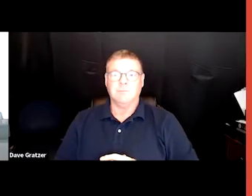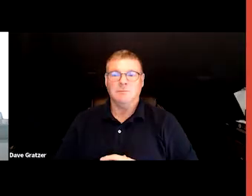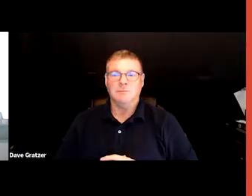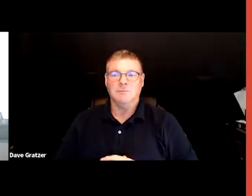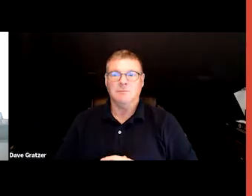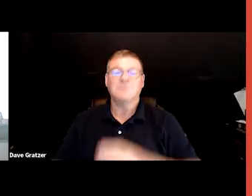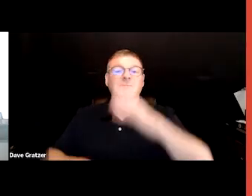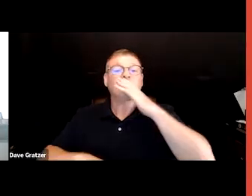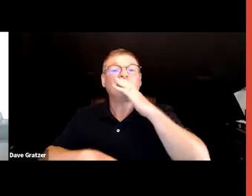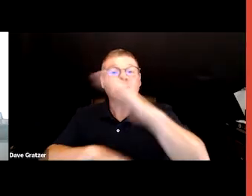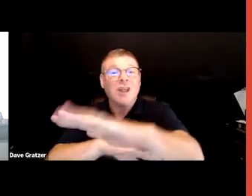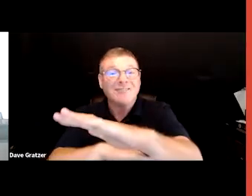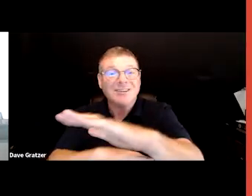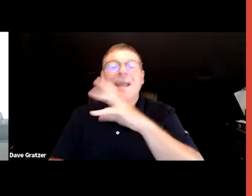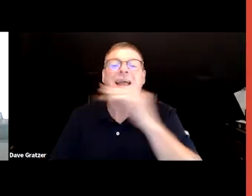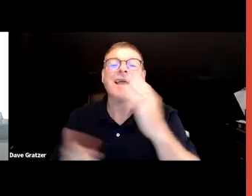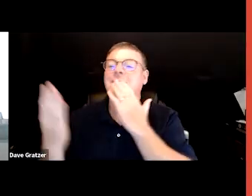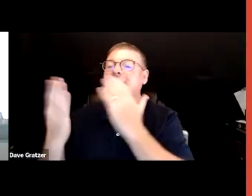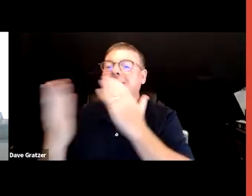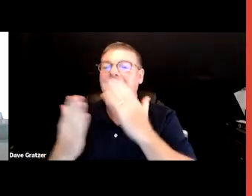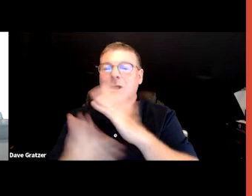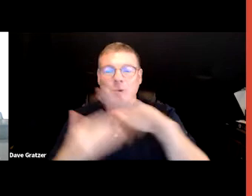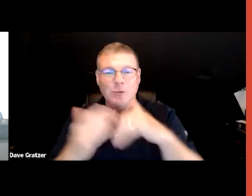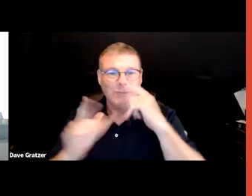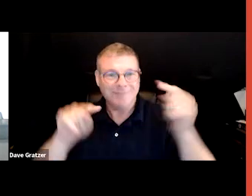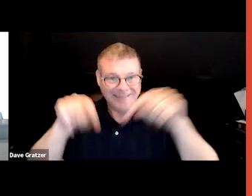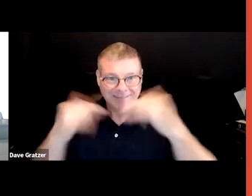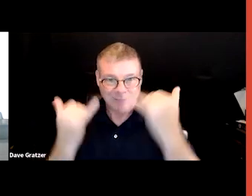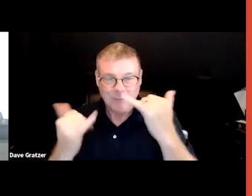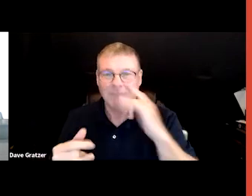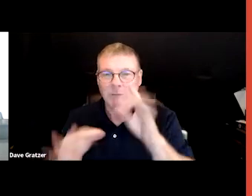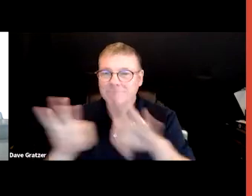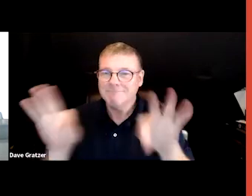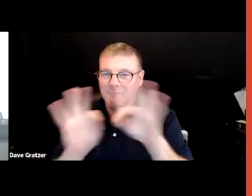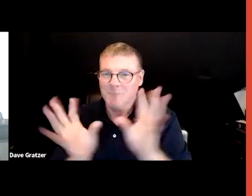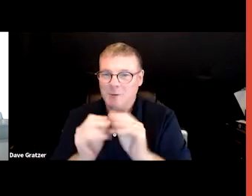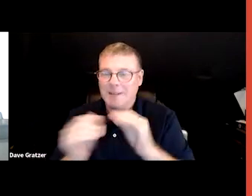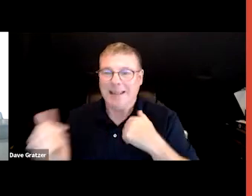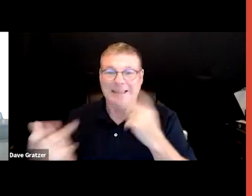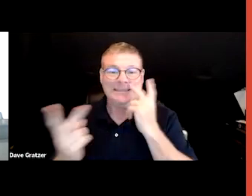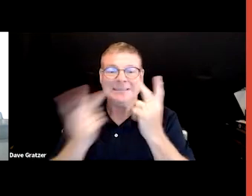Good afternoon. And thank you all for being here today for this important webinar. I can see just by the number of participants